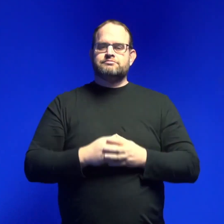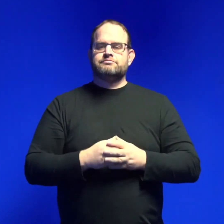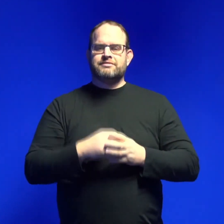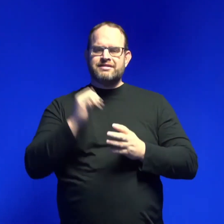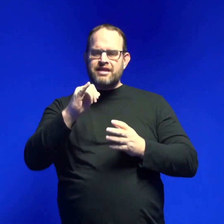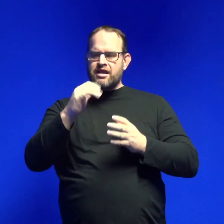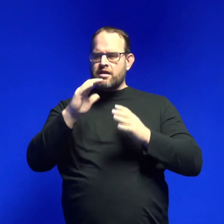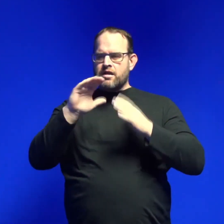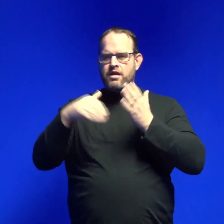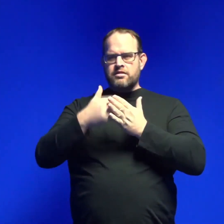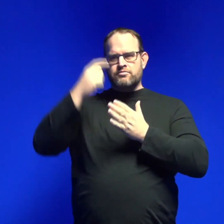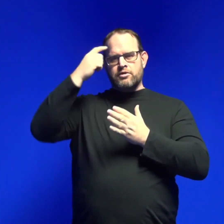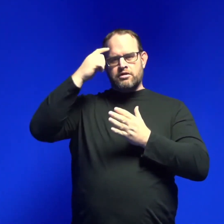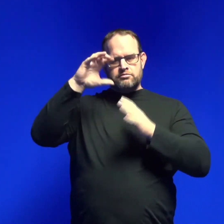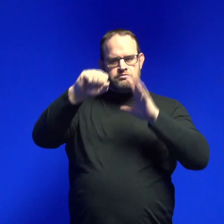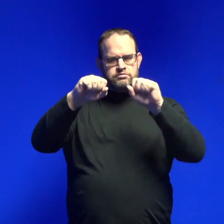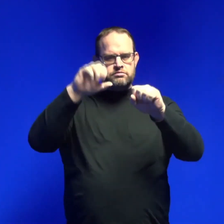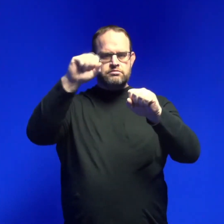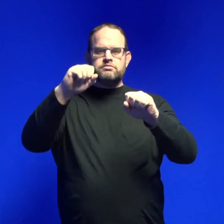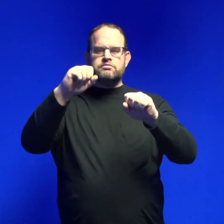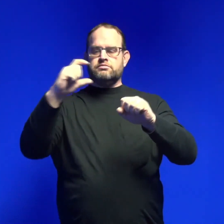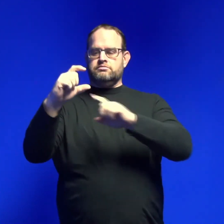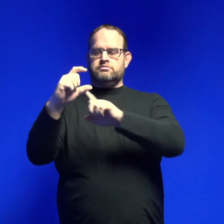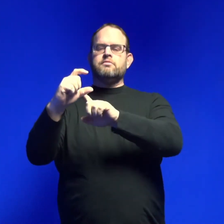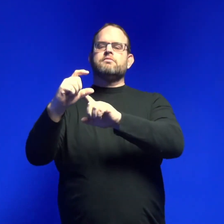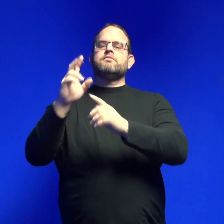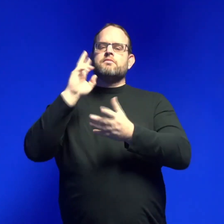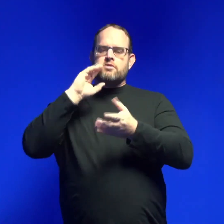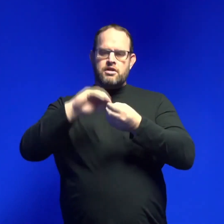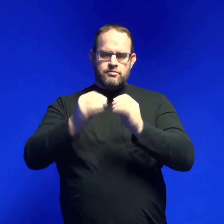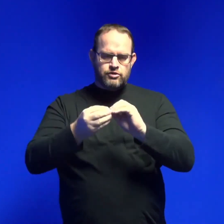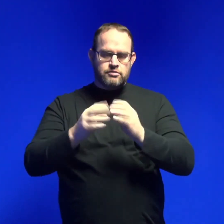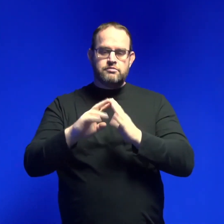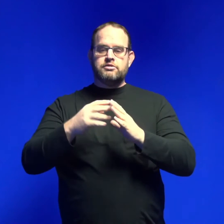With a clear use of the language, the brain will capture and process the information at ease.